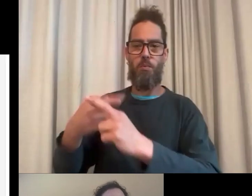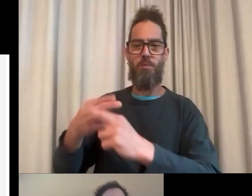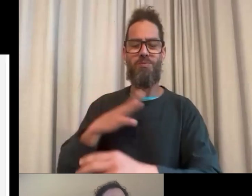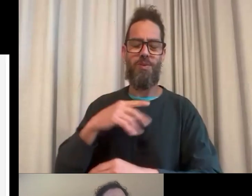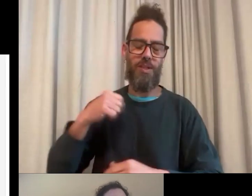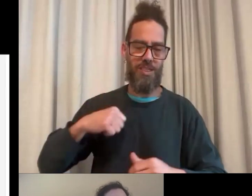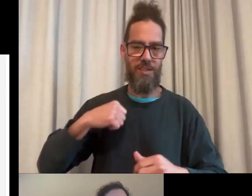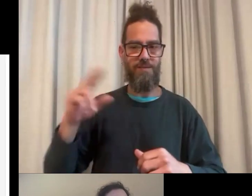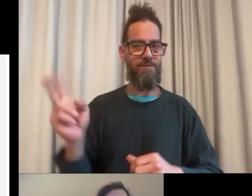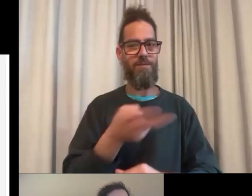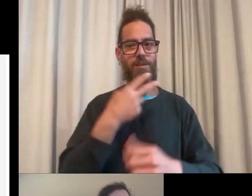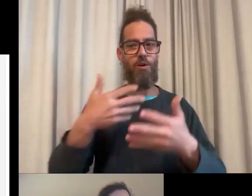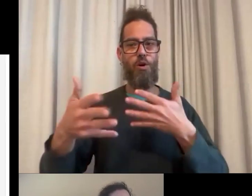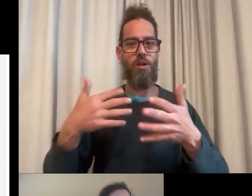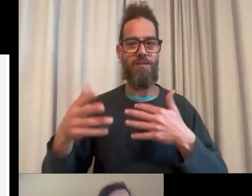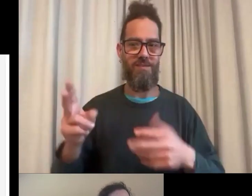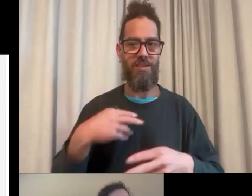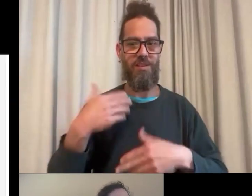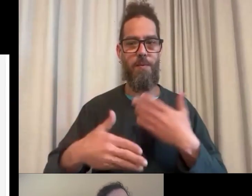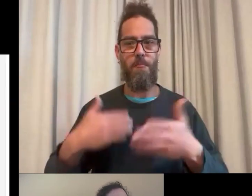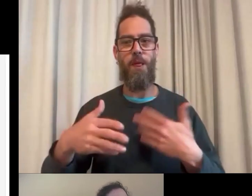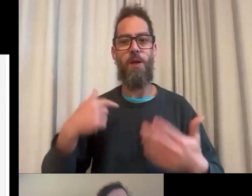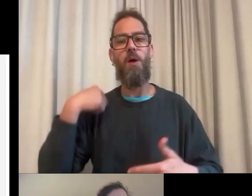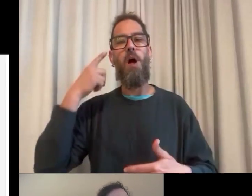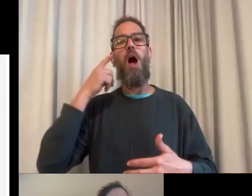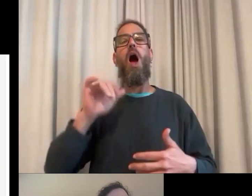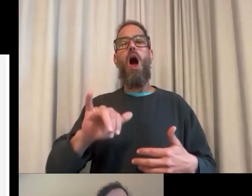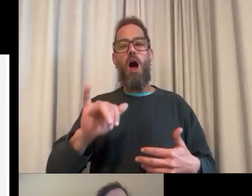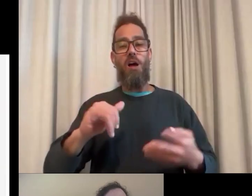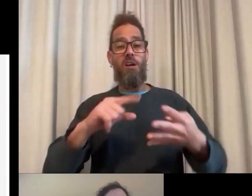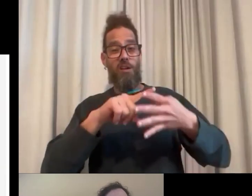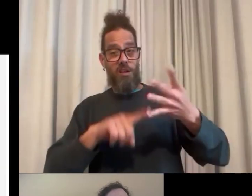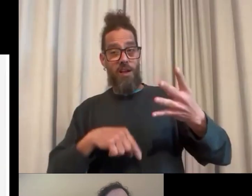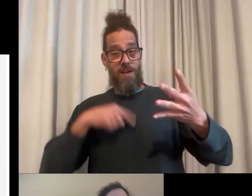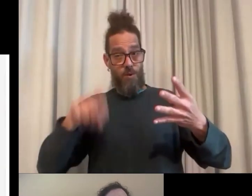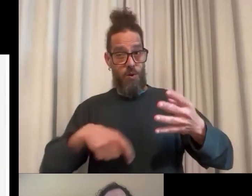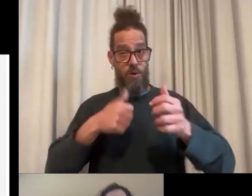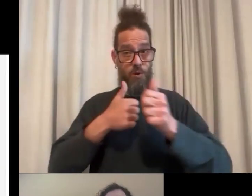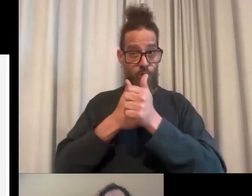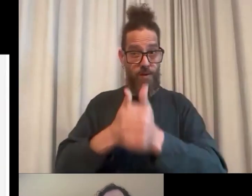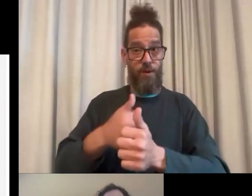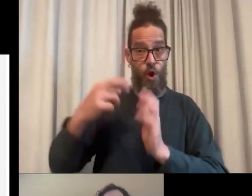So if those groups are obligated, then who is exempt?